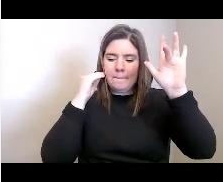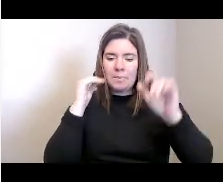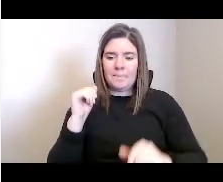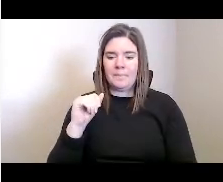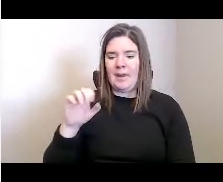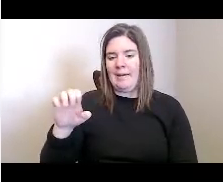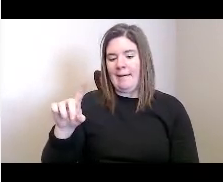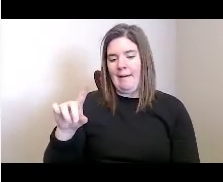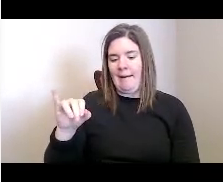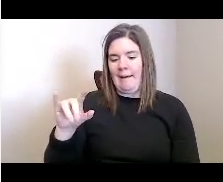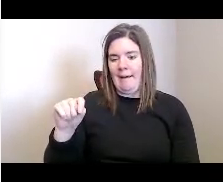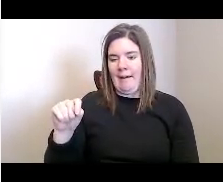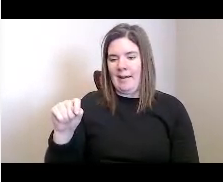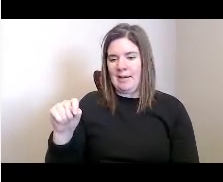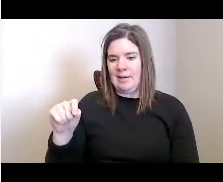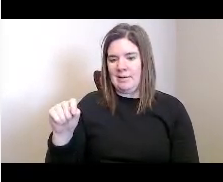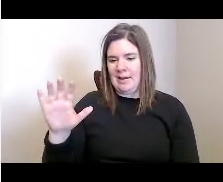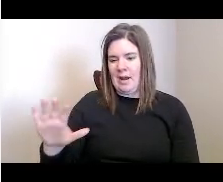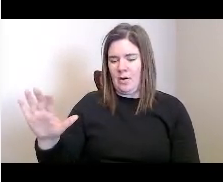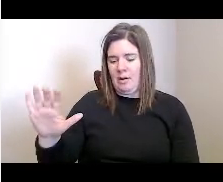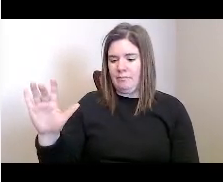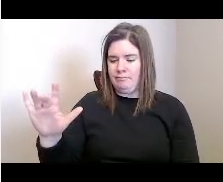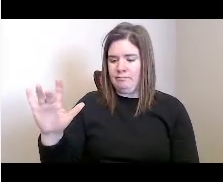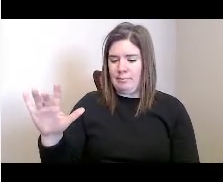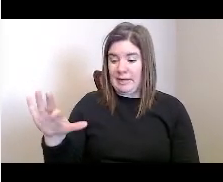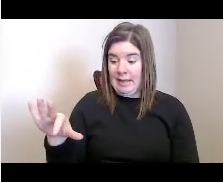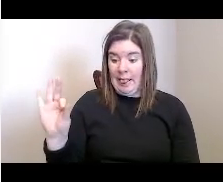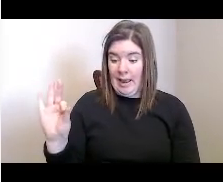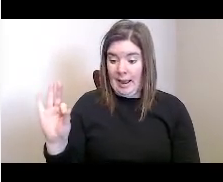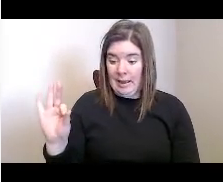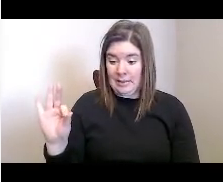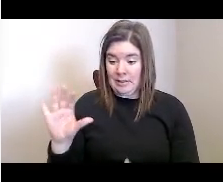and I can click on the select option there and I can go to selection pane.